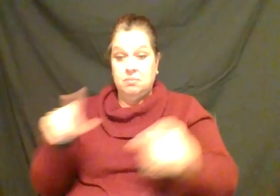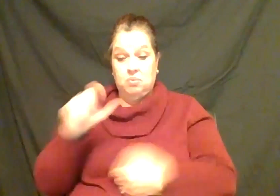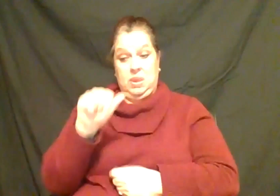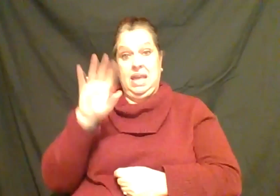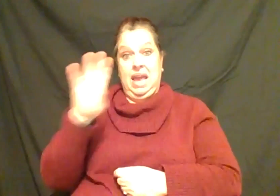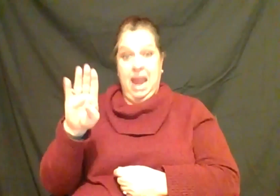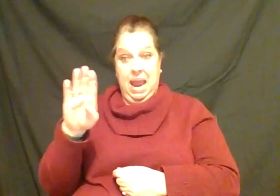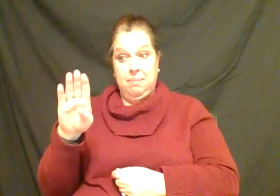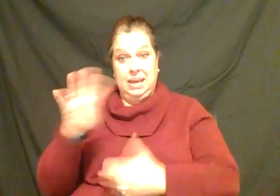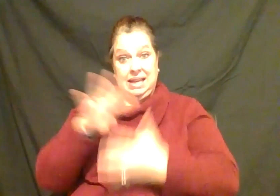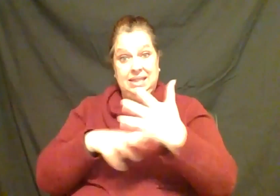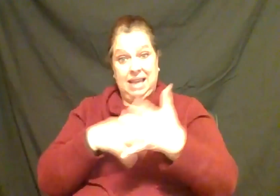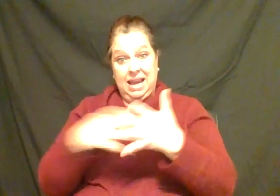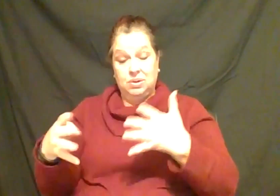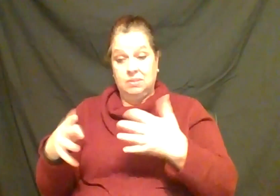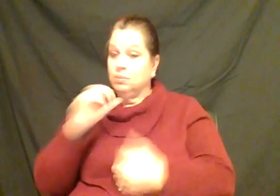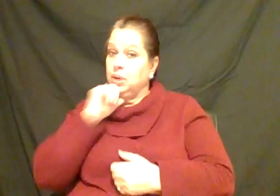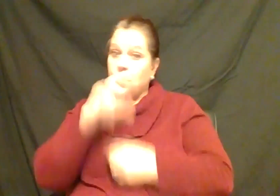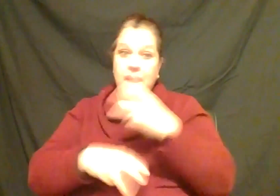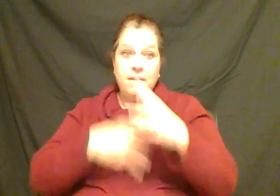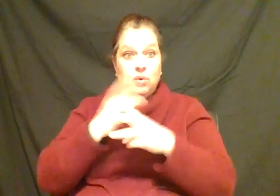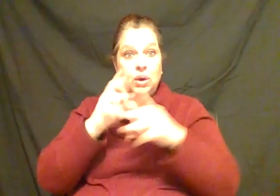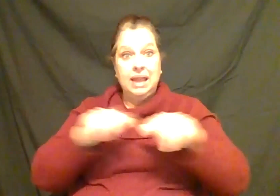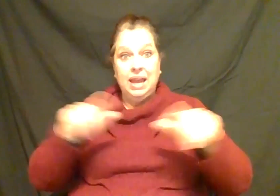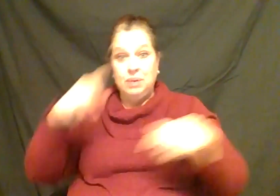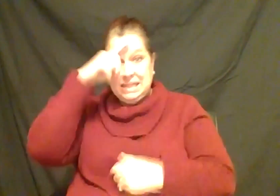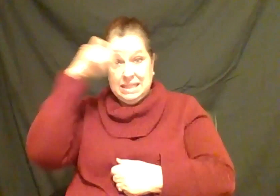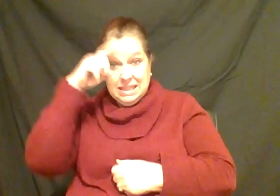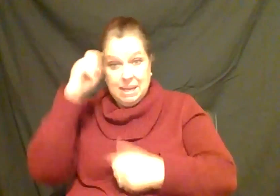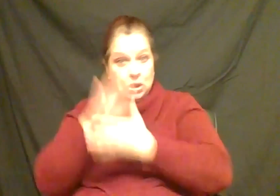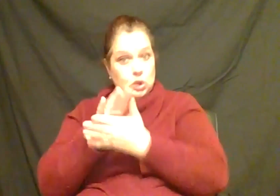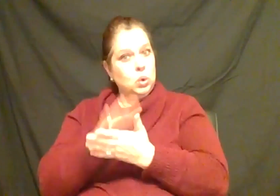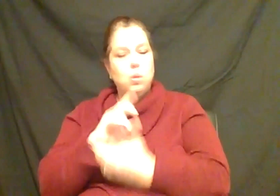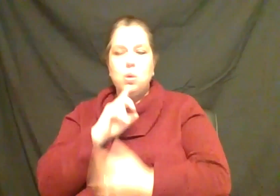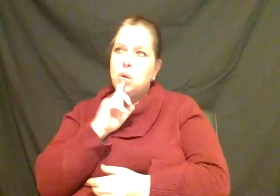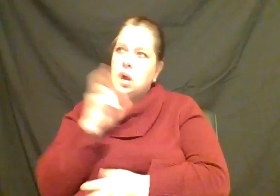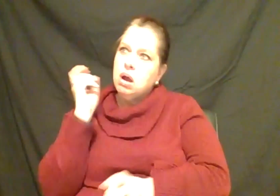do not offer world languages in summer school it would be extremely difficult for a student